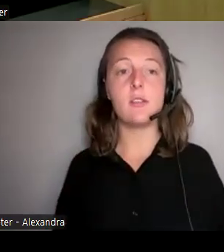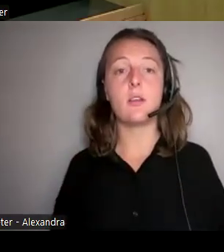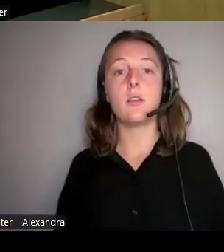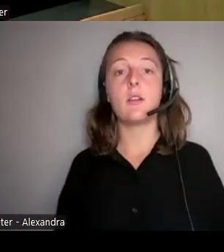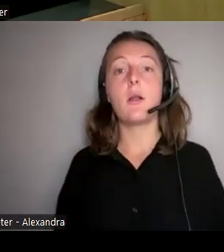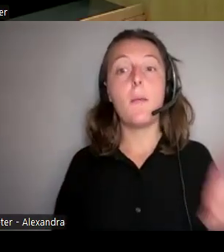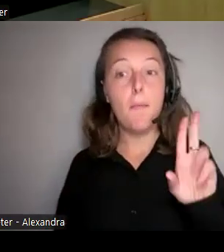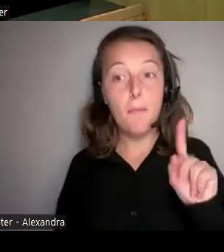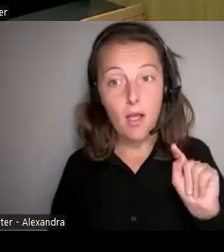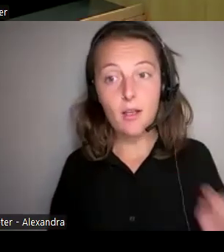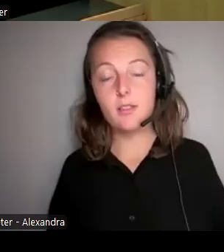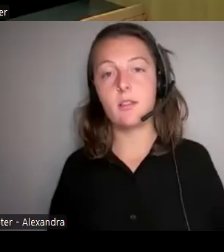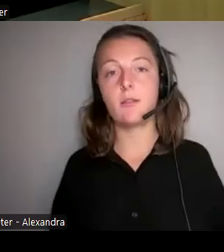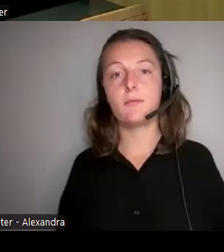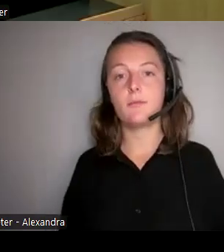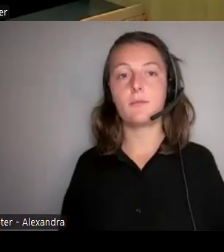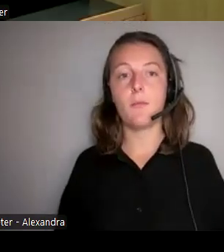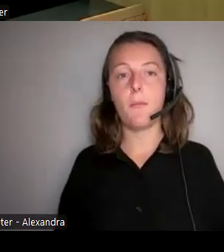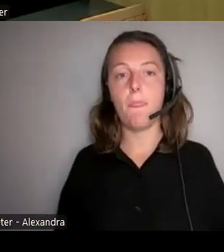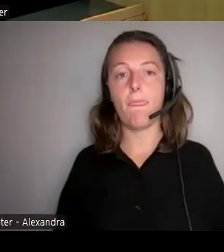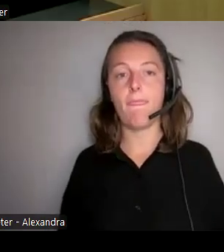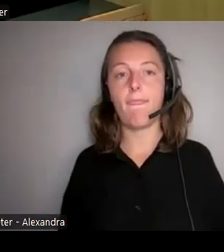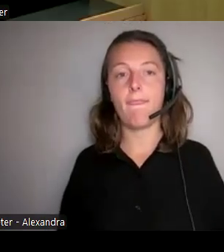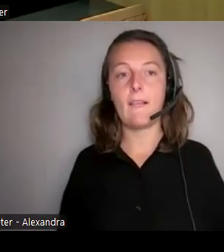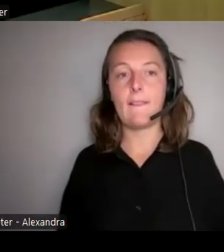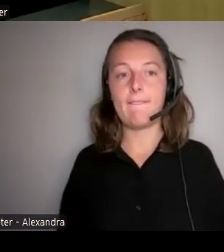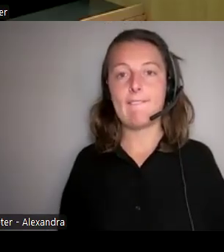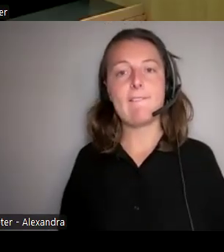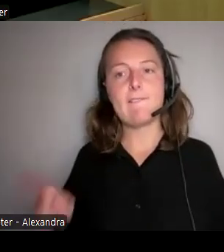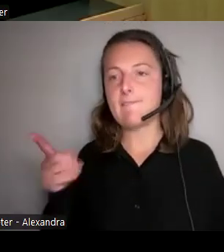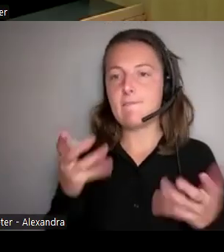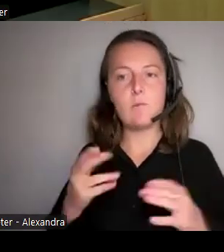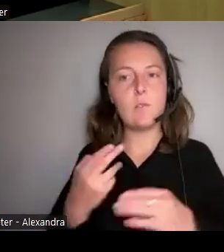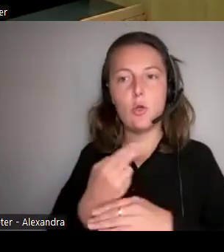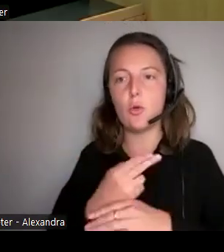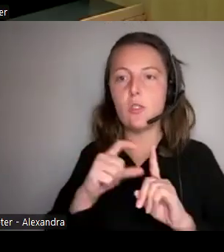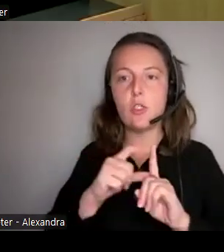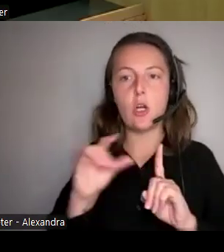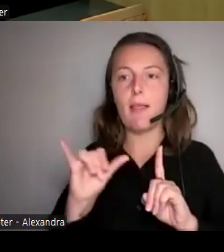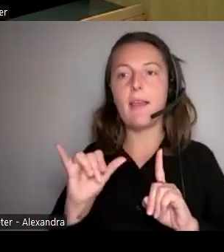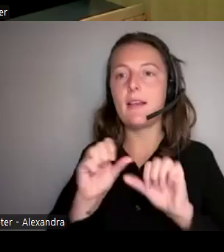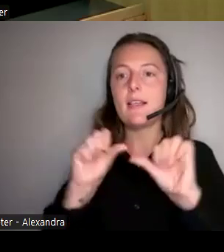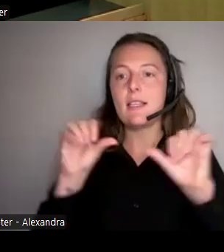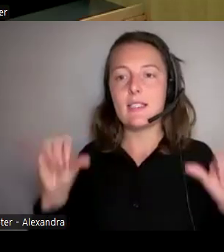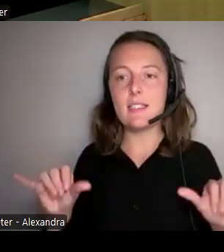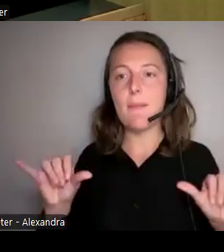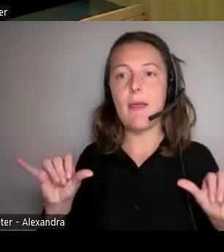But um he doesn't want you to use uh terms like systemic racism even though it's been pointed